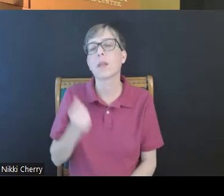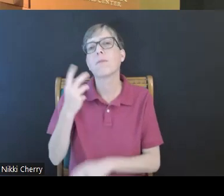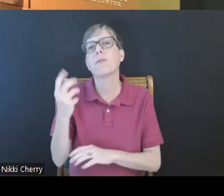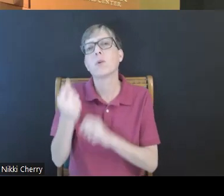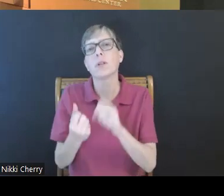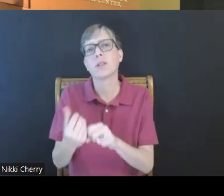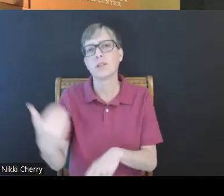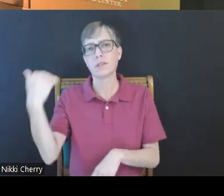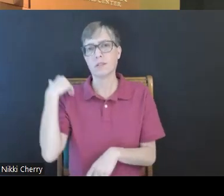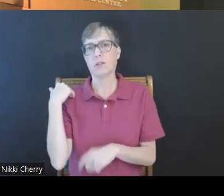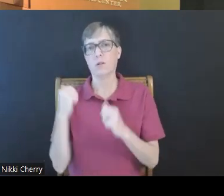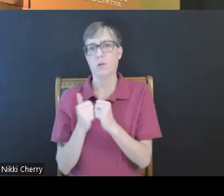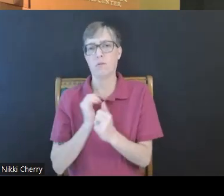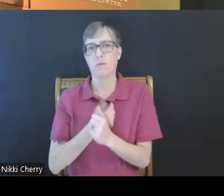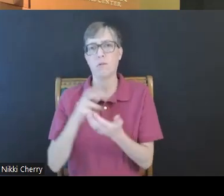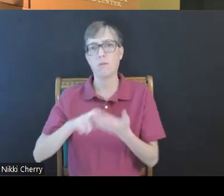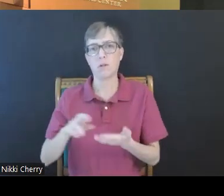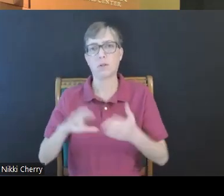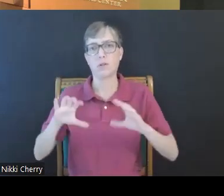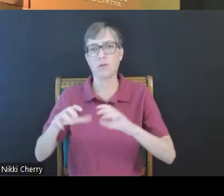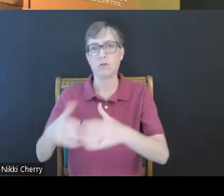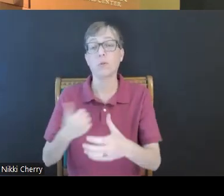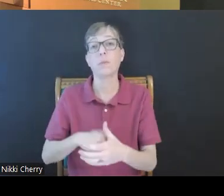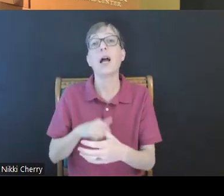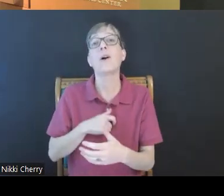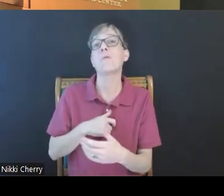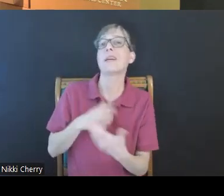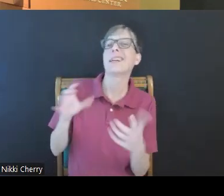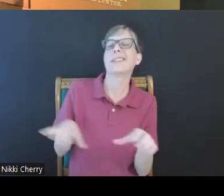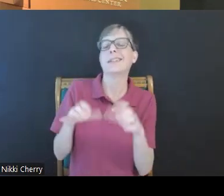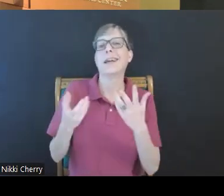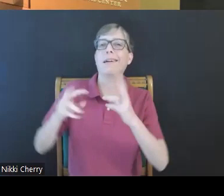we did this interesting little analysis where we said let's assume and that's a very conservative